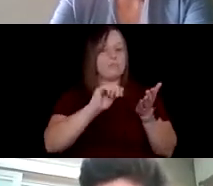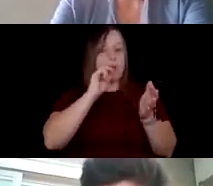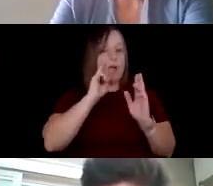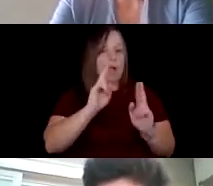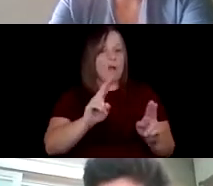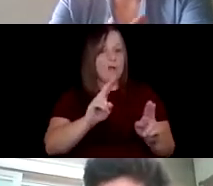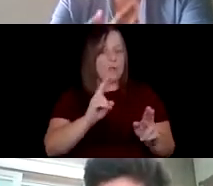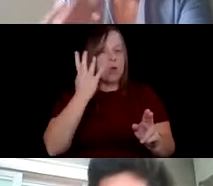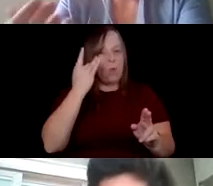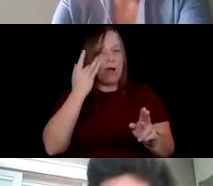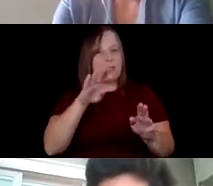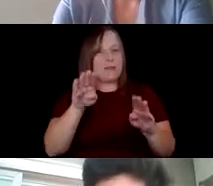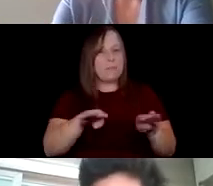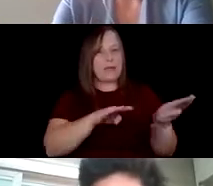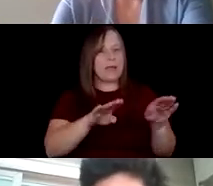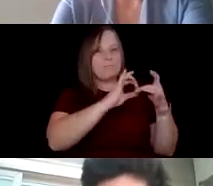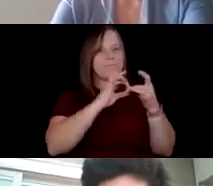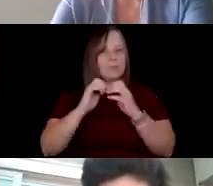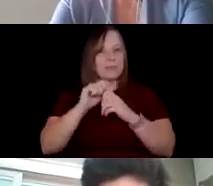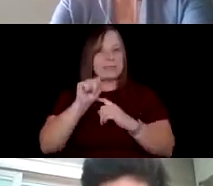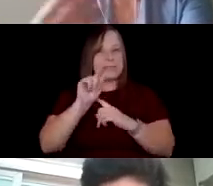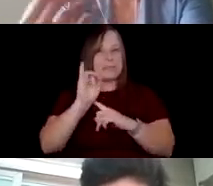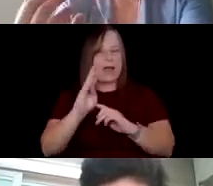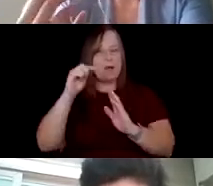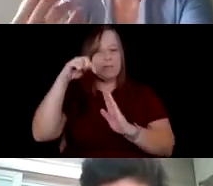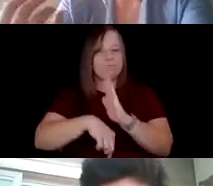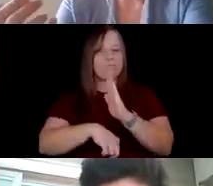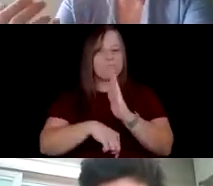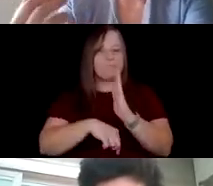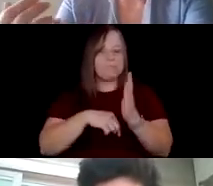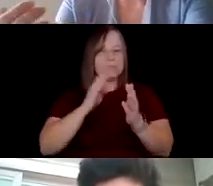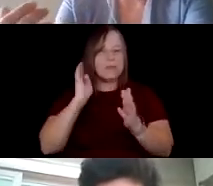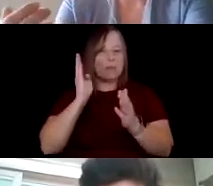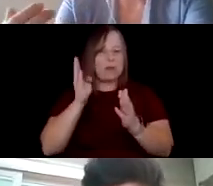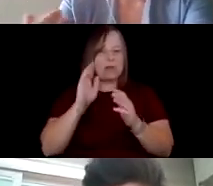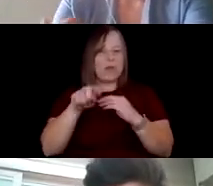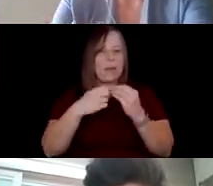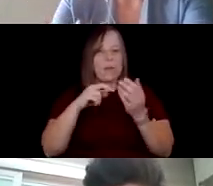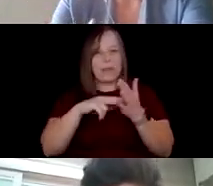because of behaviors due to their TBI. And I'll kinda get in, throughout this presentation, going into a lot of detail about what that means,